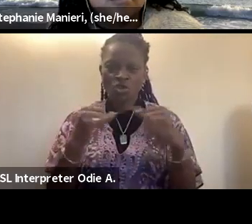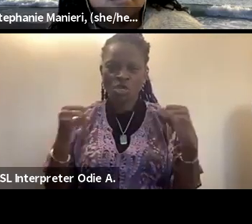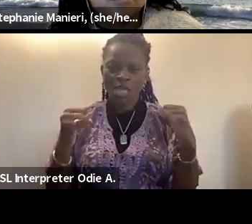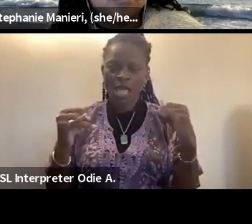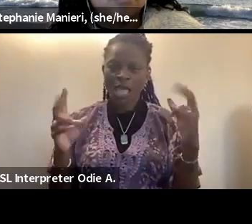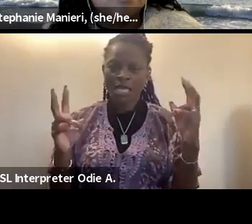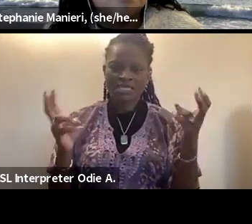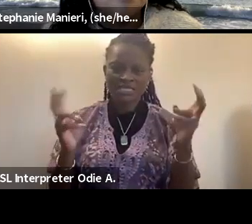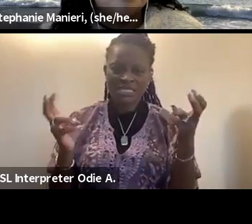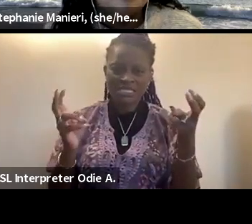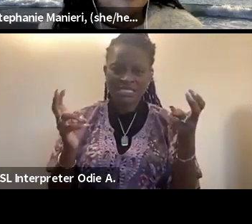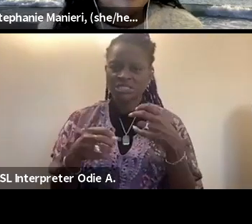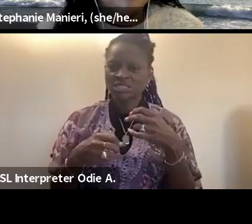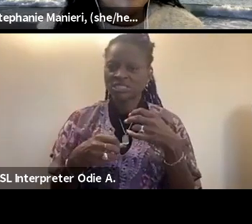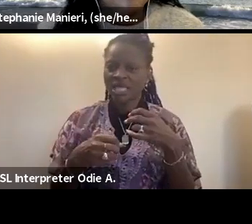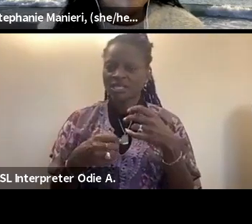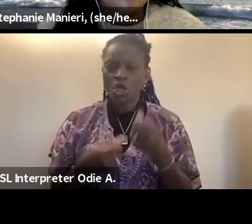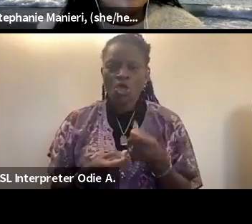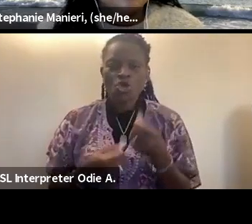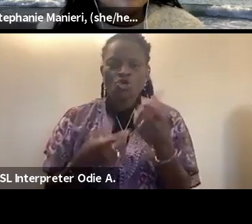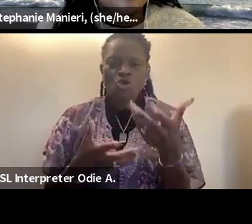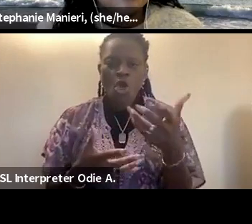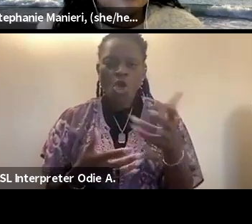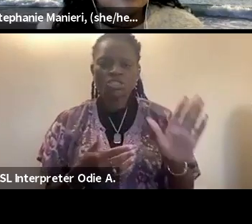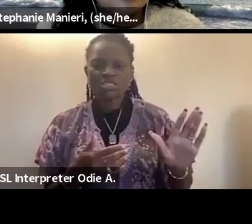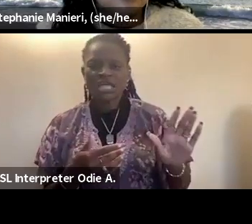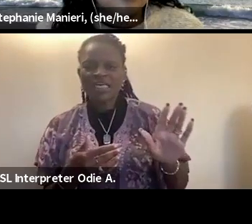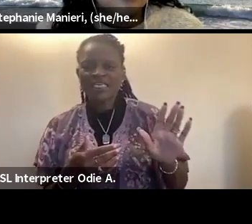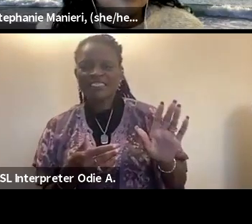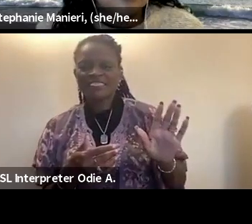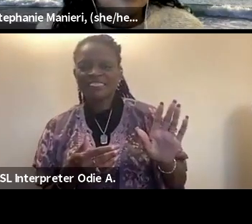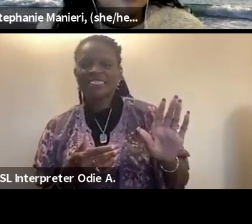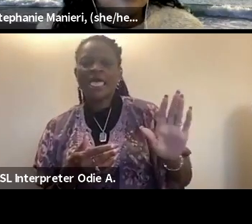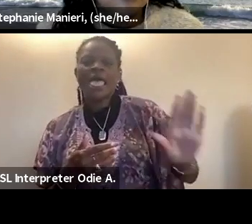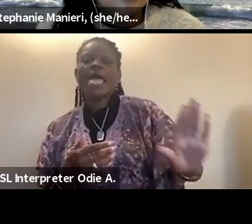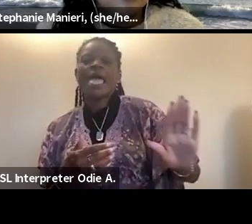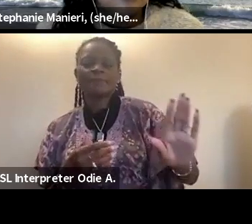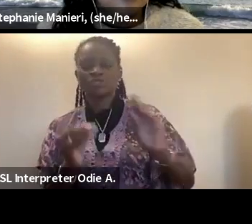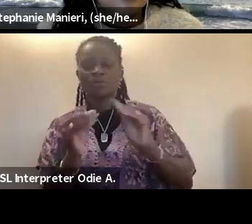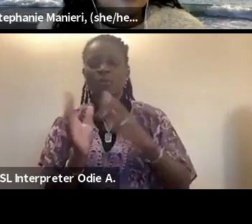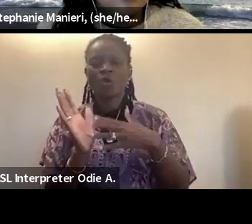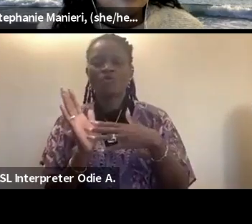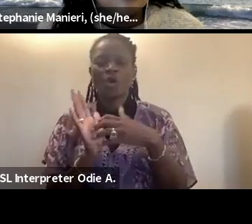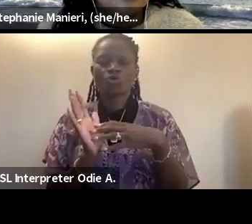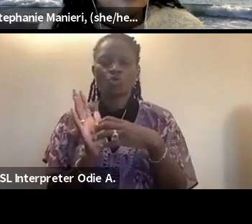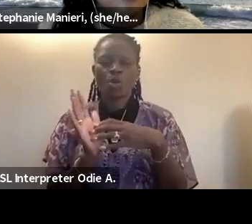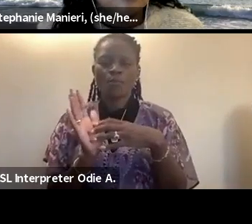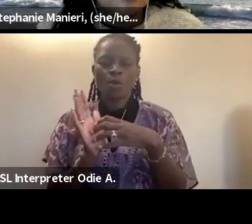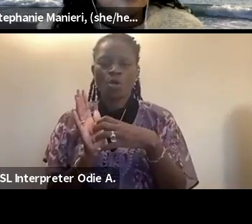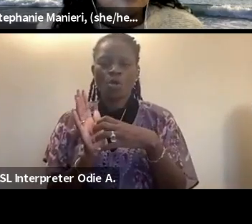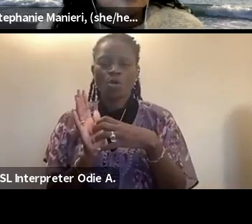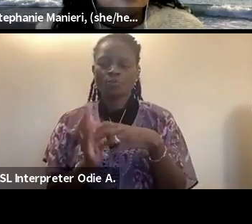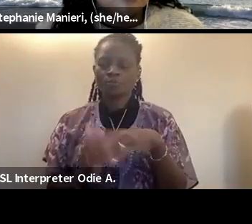vulnerable in what those parents are feeling about vaccination. Hi, Phil. Thanks for the question.